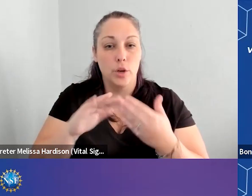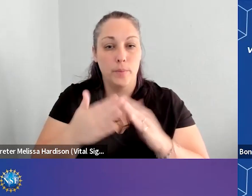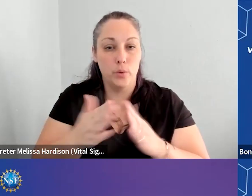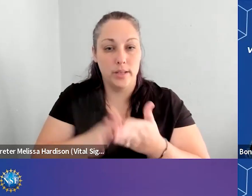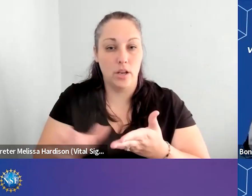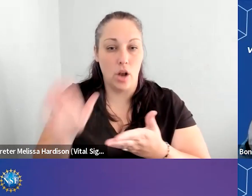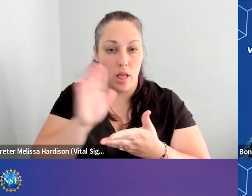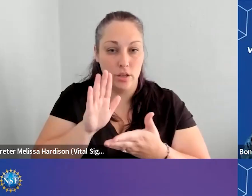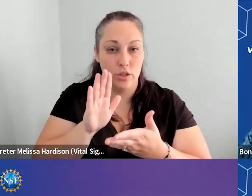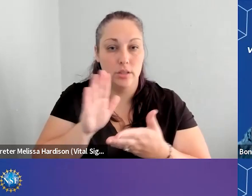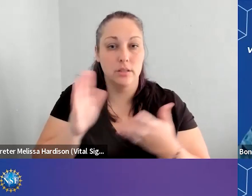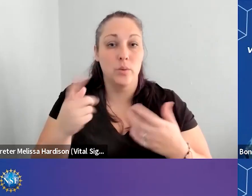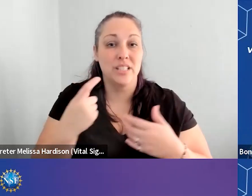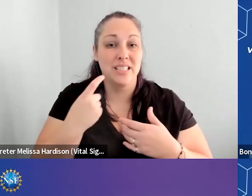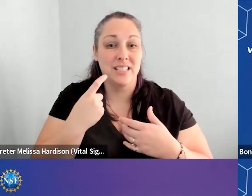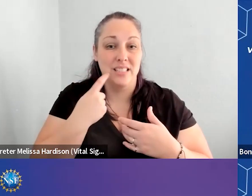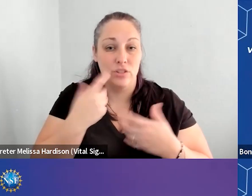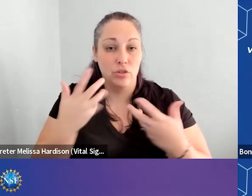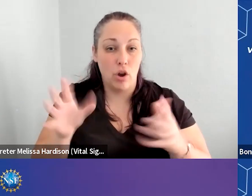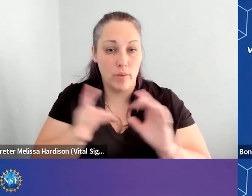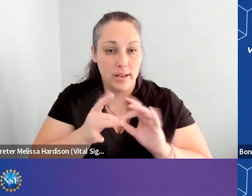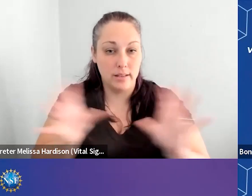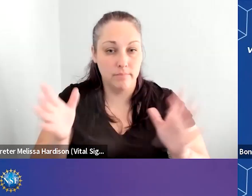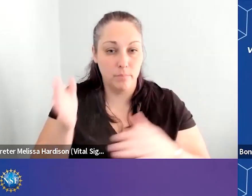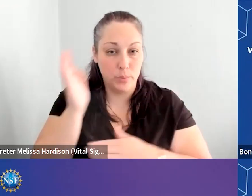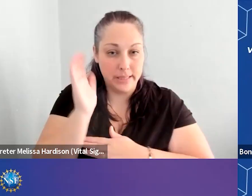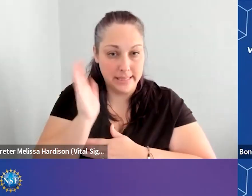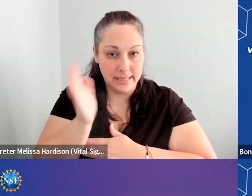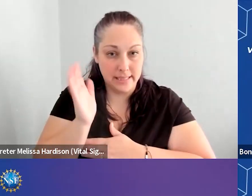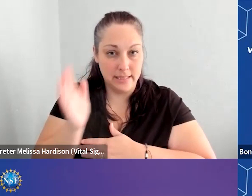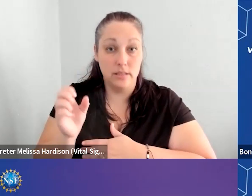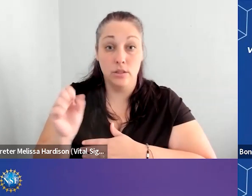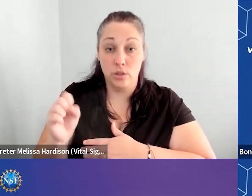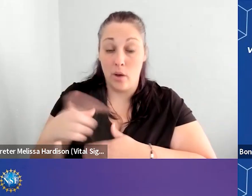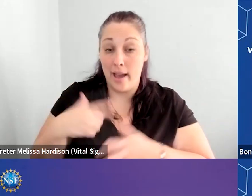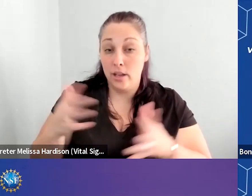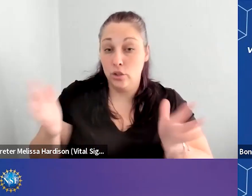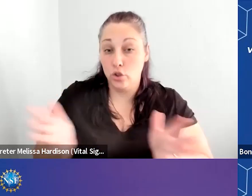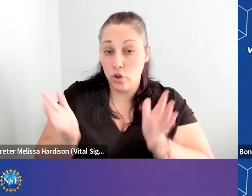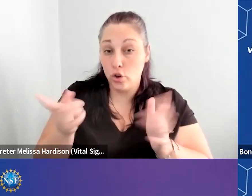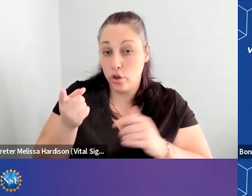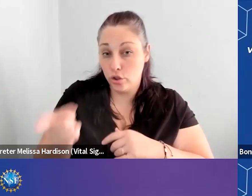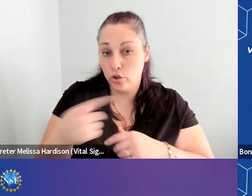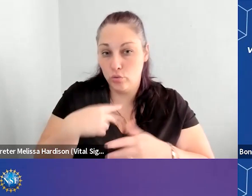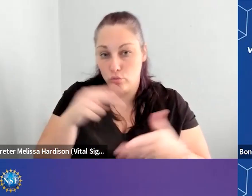And it was one of the ones presented. And so I definitely encourage you to take a look at that, and if you can't track it down,